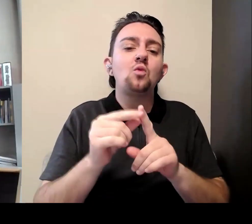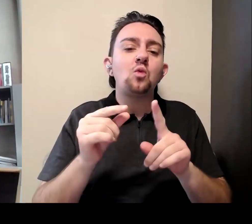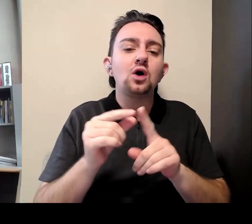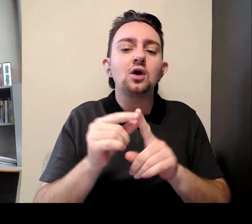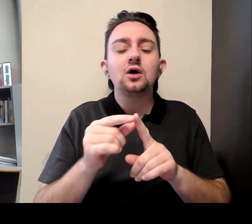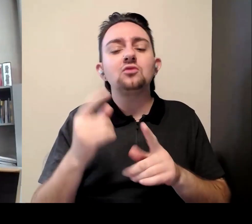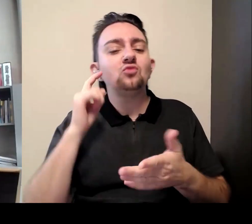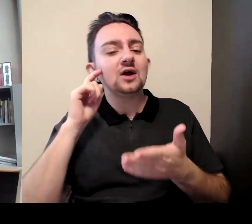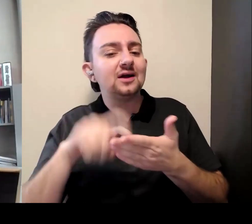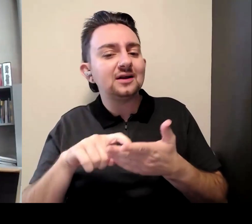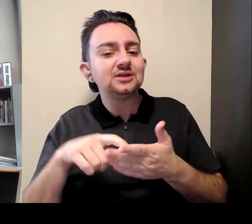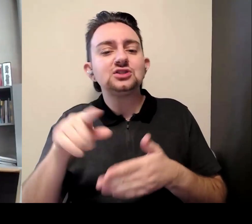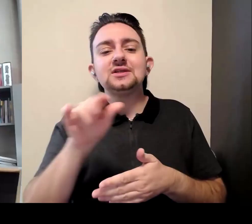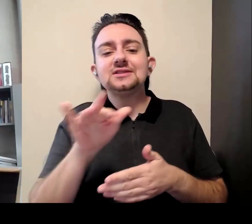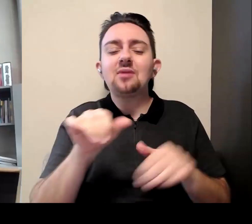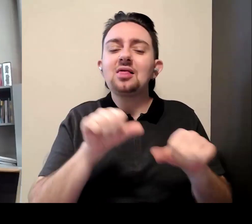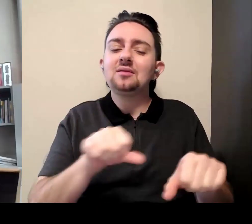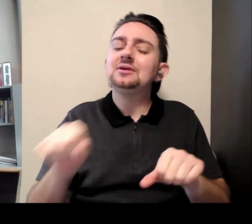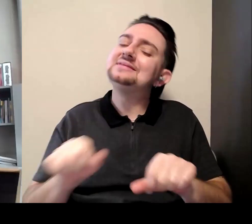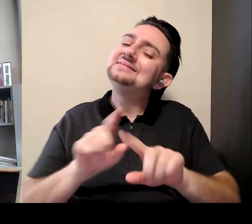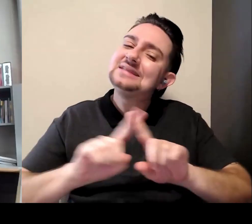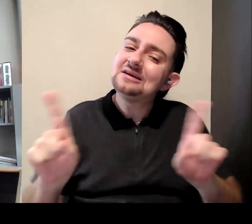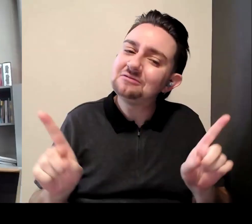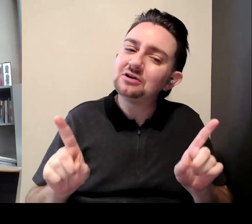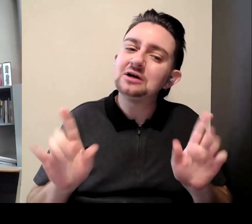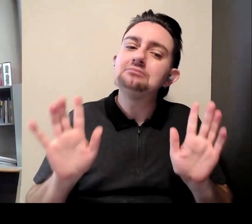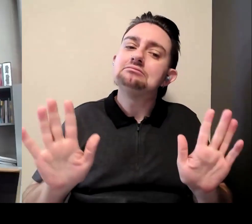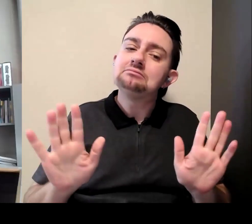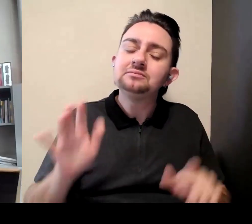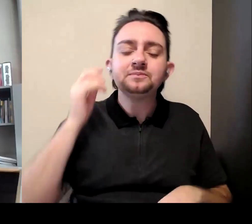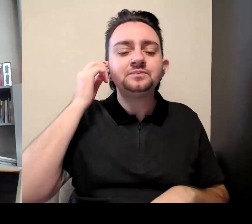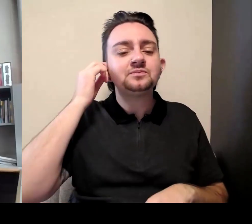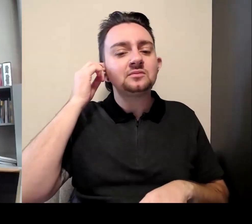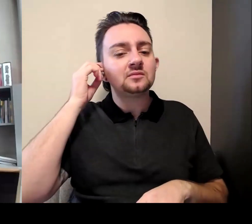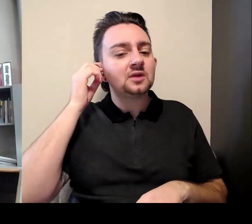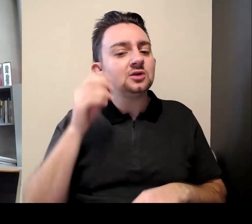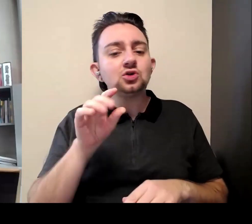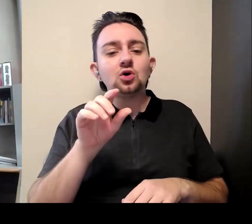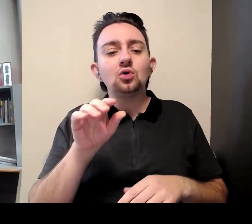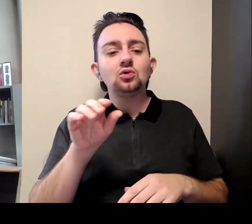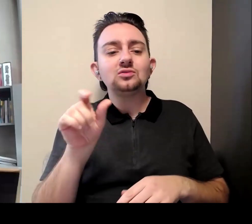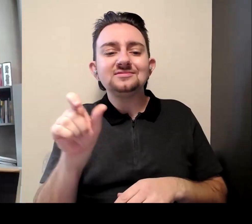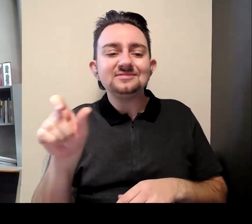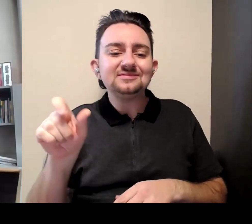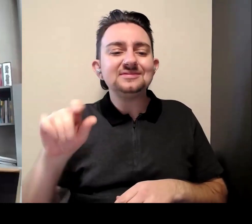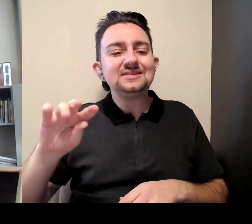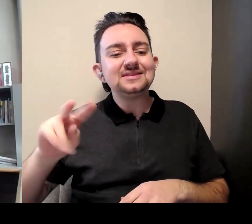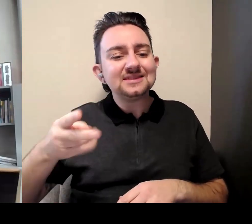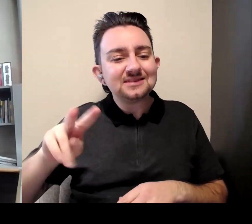So students with dyslexia show weaknesses in either auditory processing or orthographic processing skills.